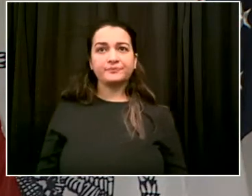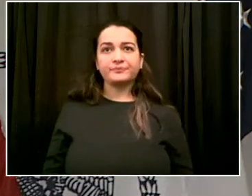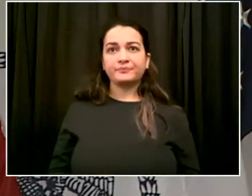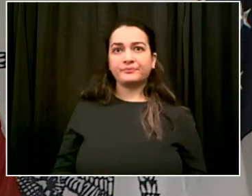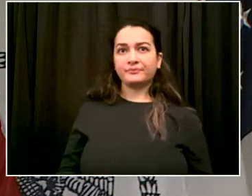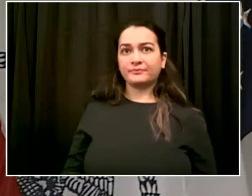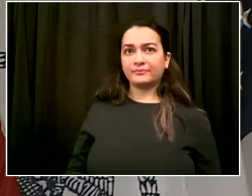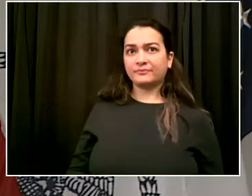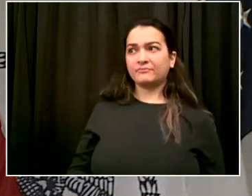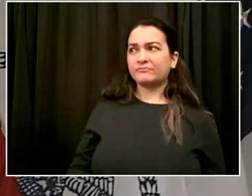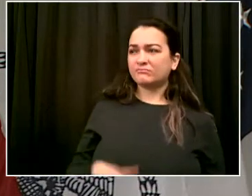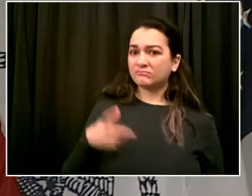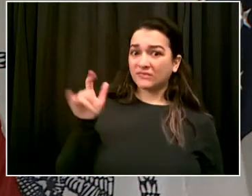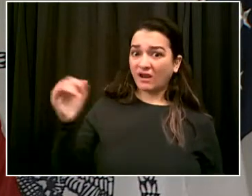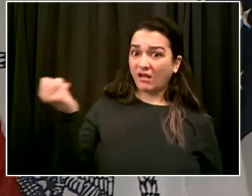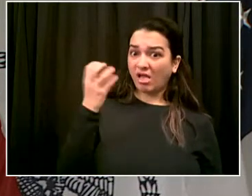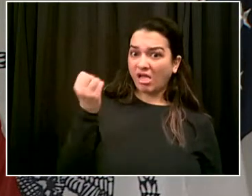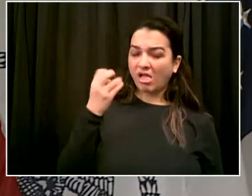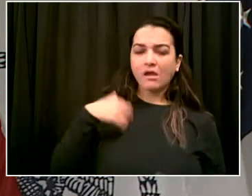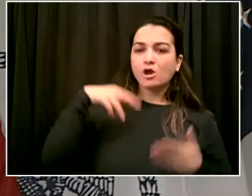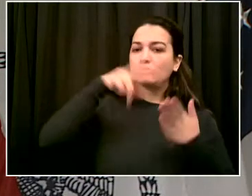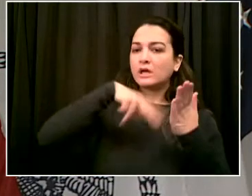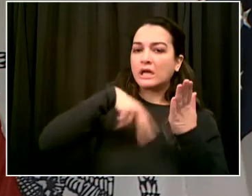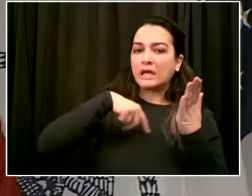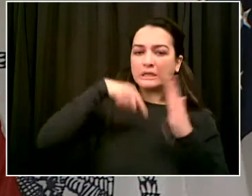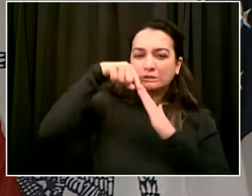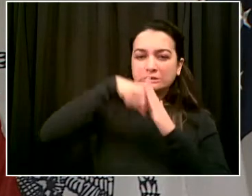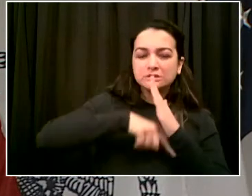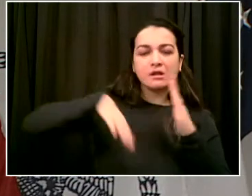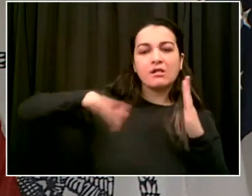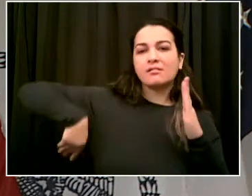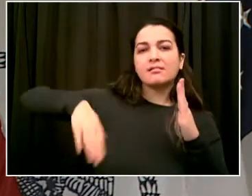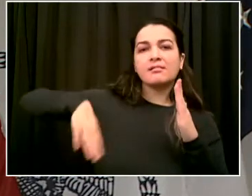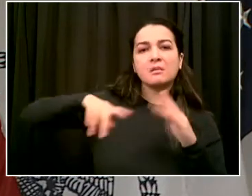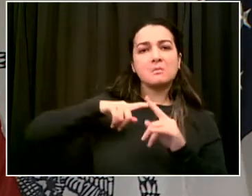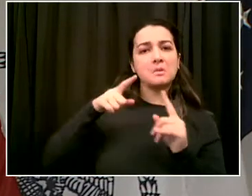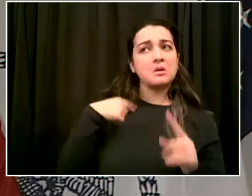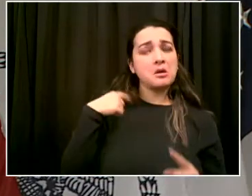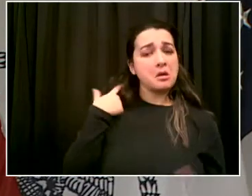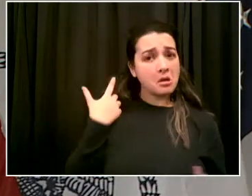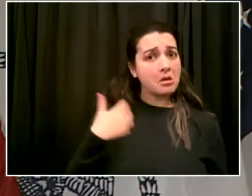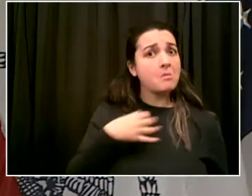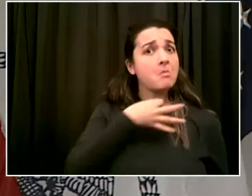WE HAD AN EXTRAORDINARY EXPERIENCE DESPITE THE PAIN AND TTHE CHALLENGE OF THE 2020 WE MOVED TO THE OPEN STREETSE MODEEL. WE FOUND IT TO